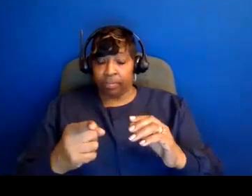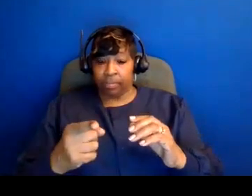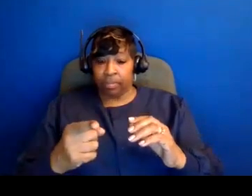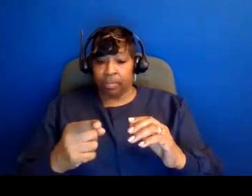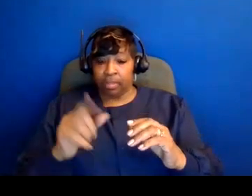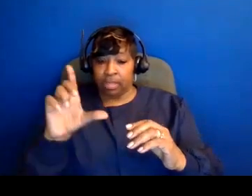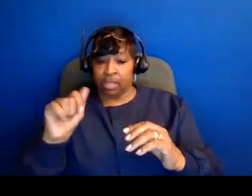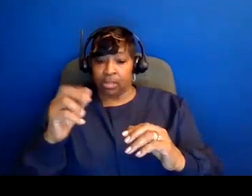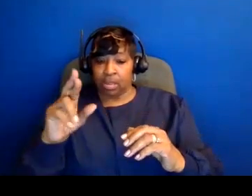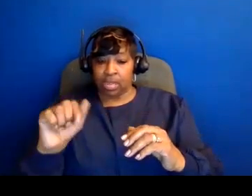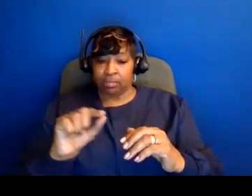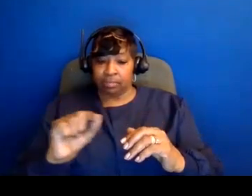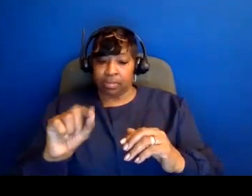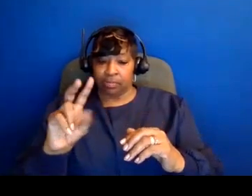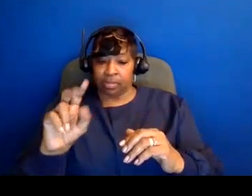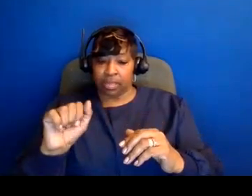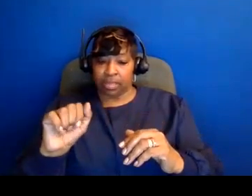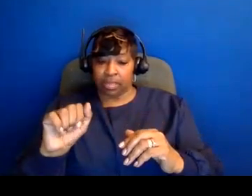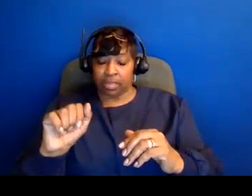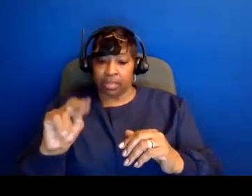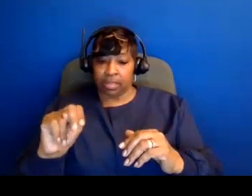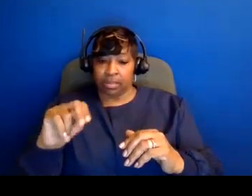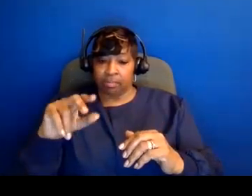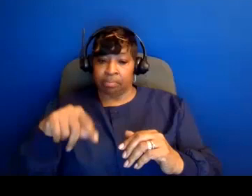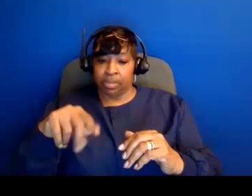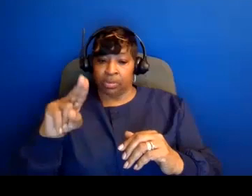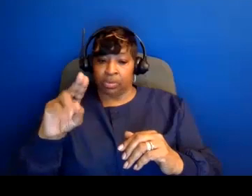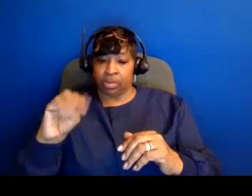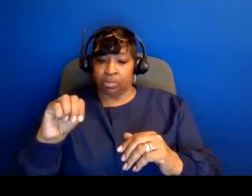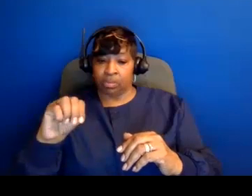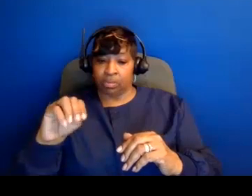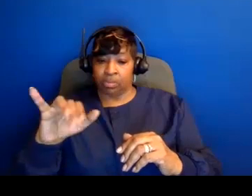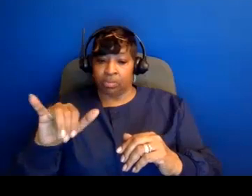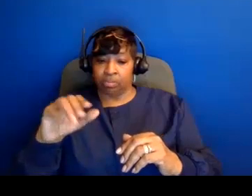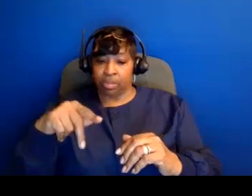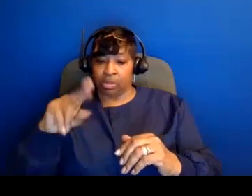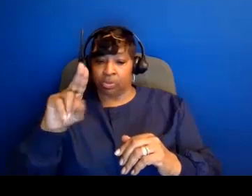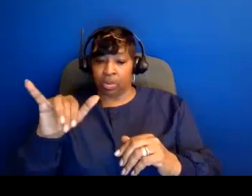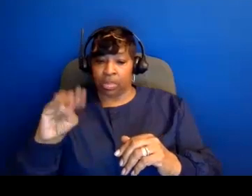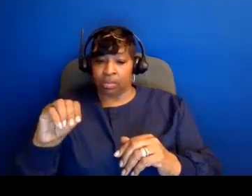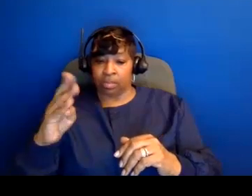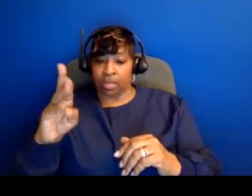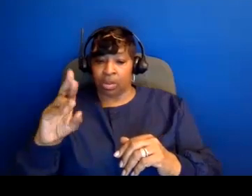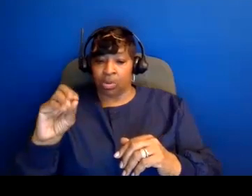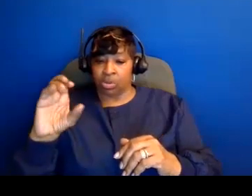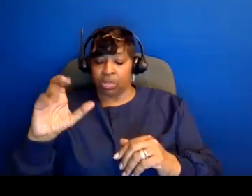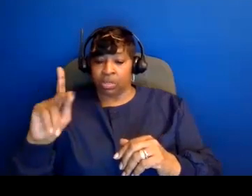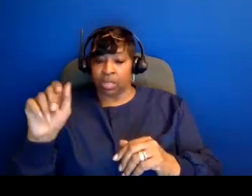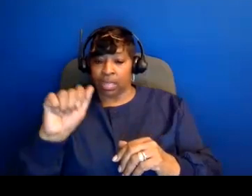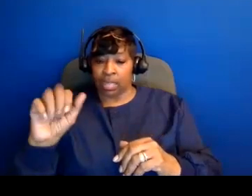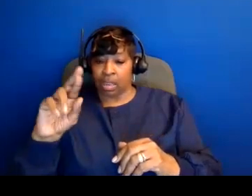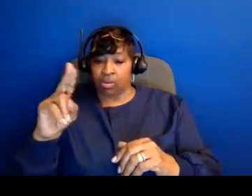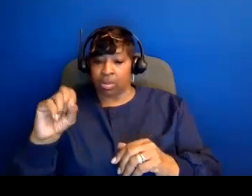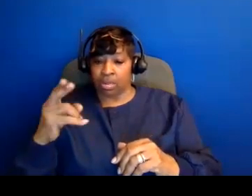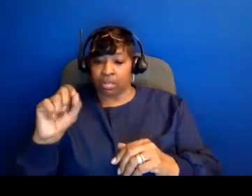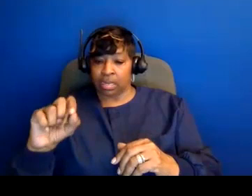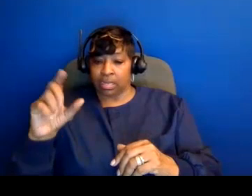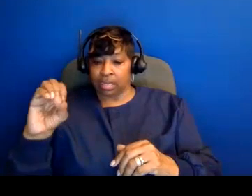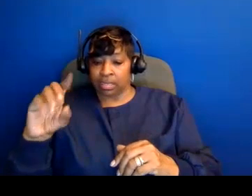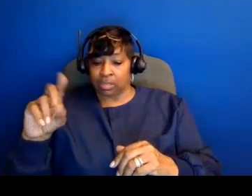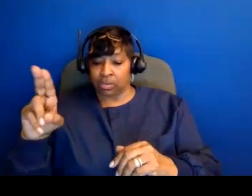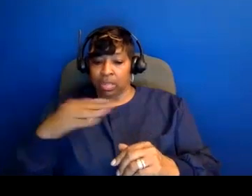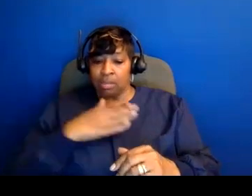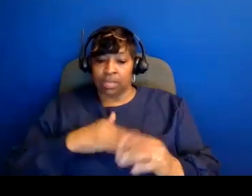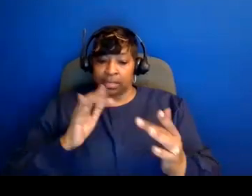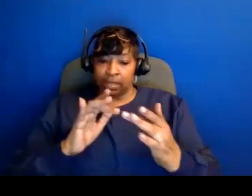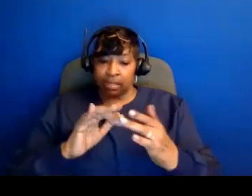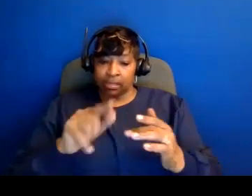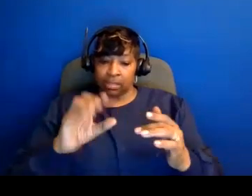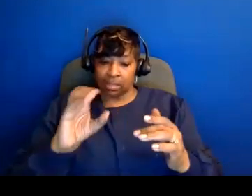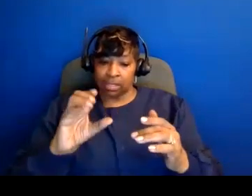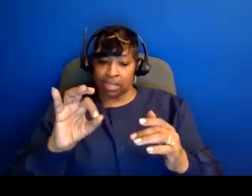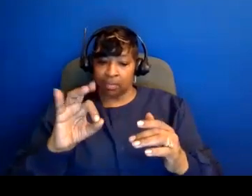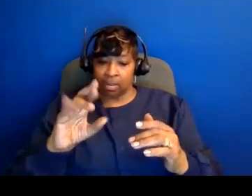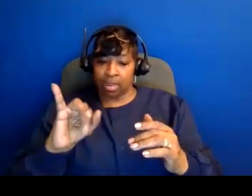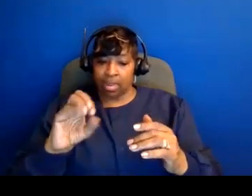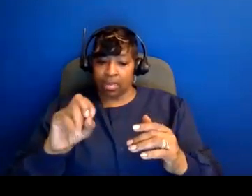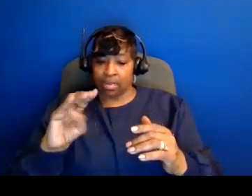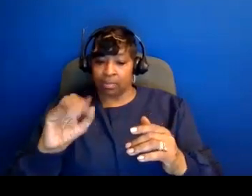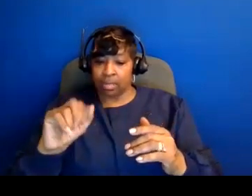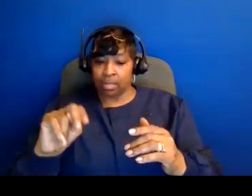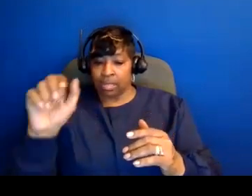lauravanpuymbrouck: so this slide shows 2 forms of reaching out to Carly. And I. There's a laptop and a cell phone. You see, my my email there.